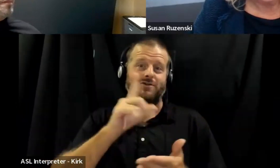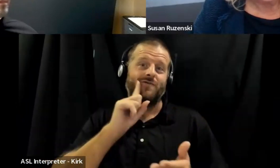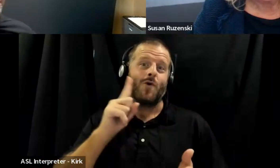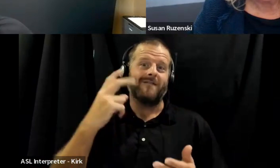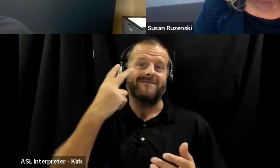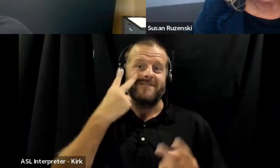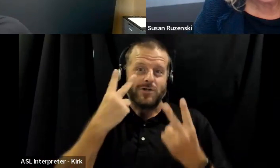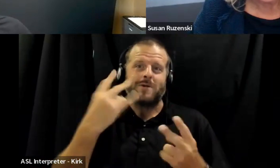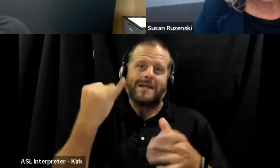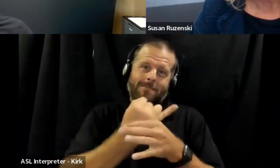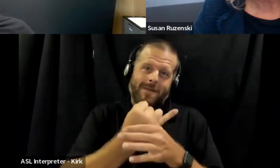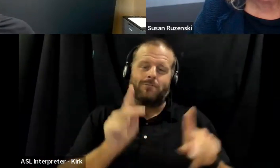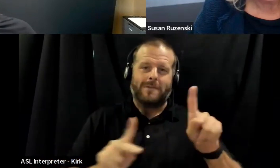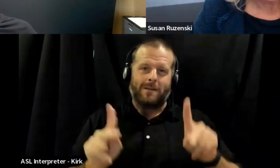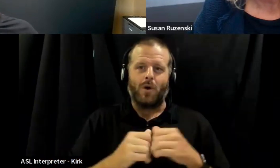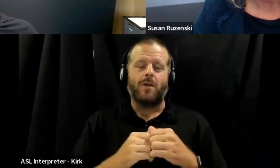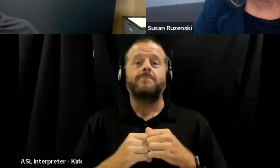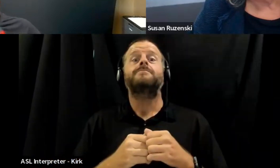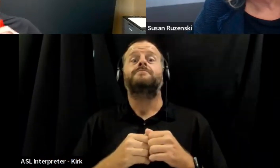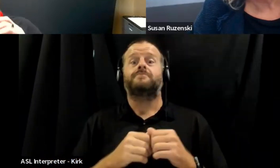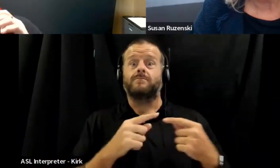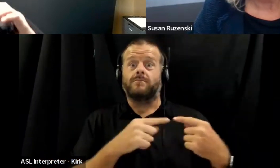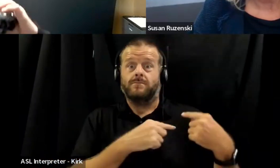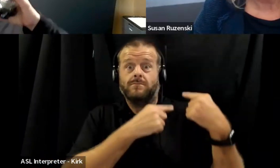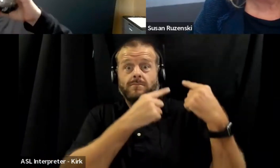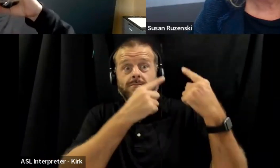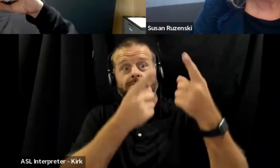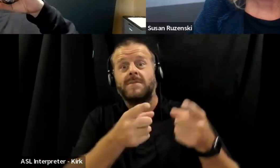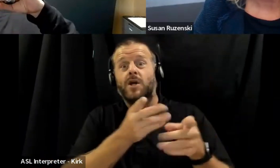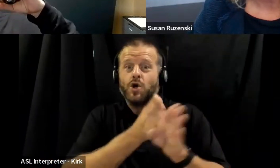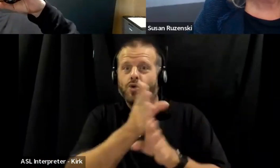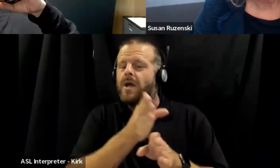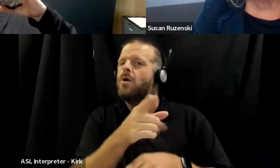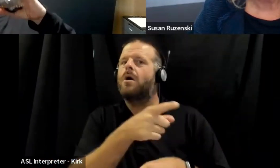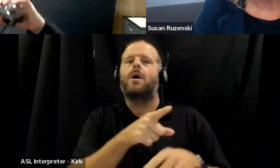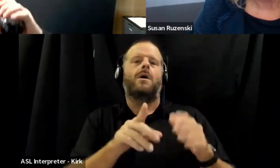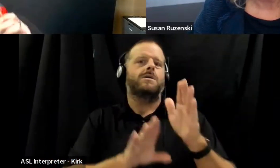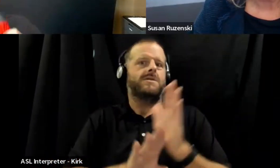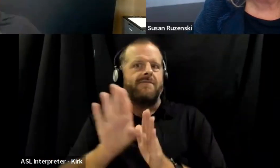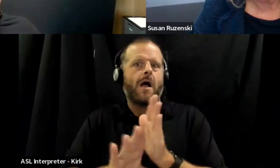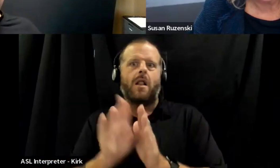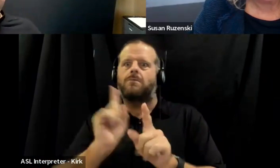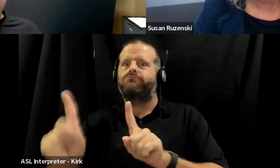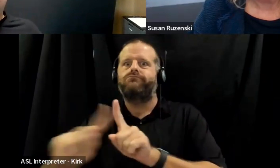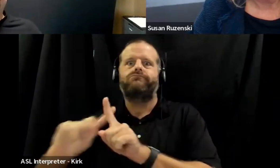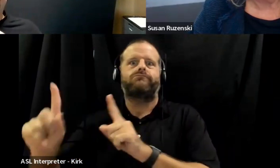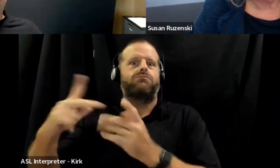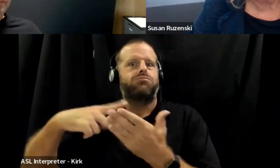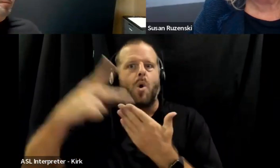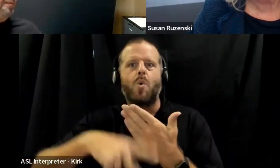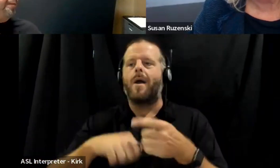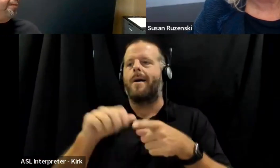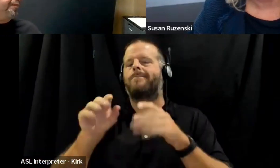And during the course of his career, he's he's developed nerous programs training, both for